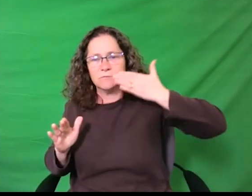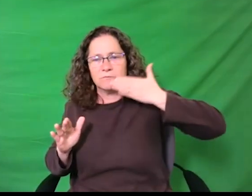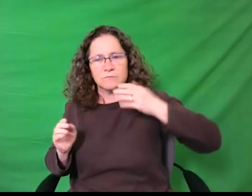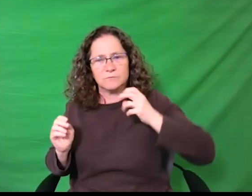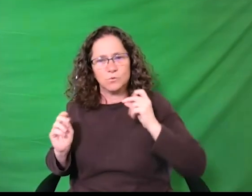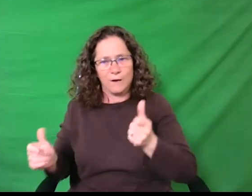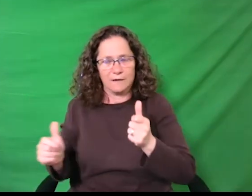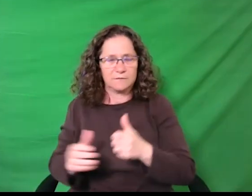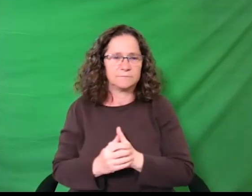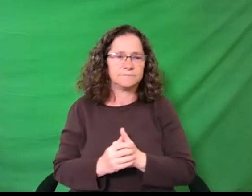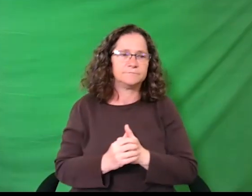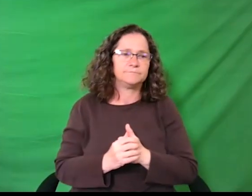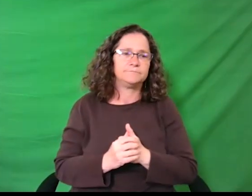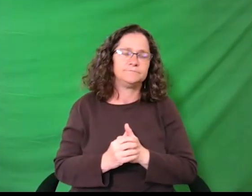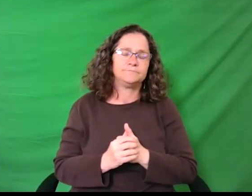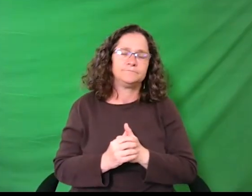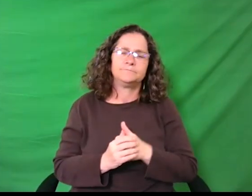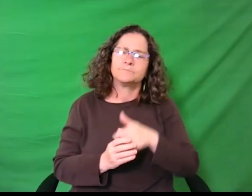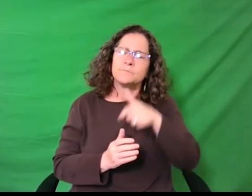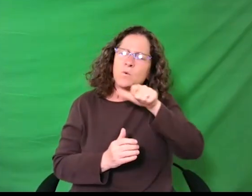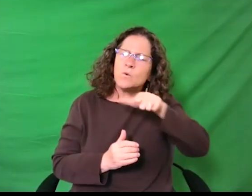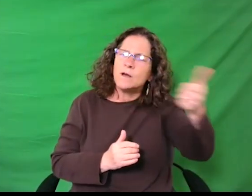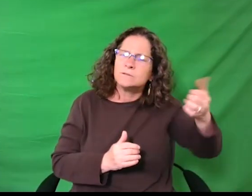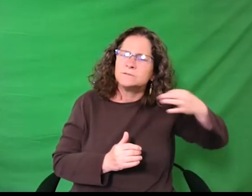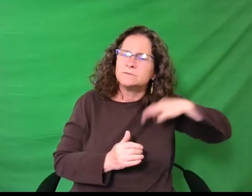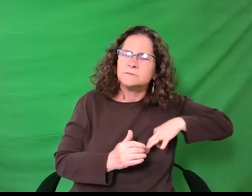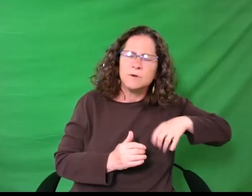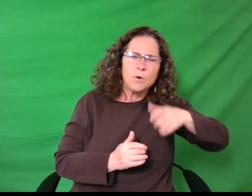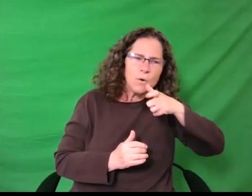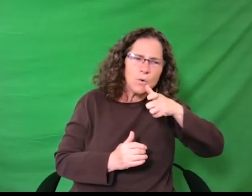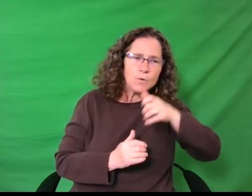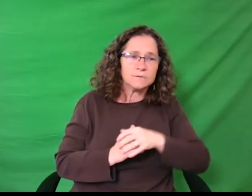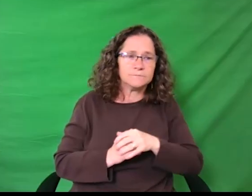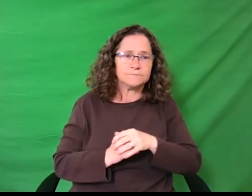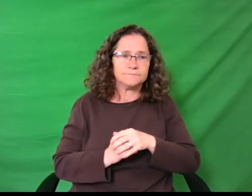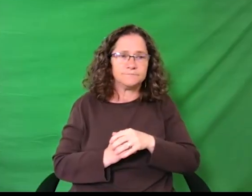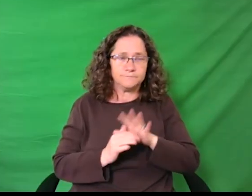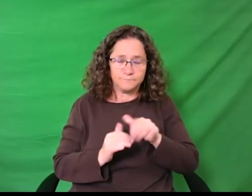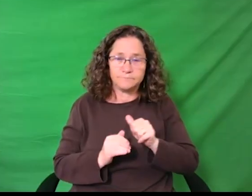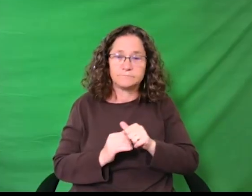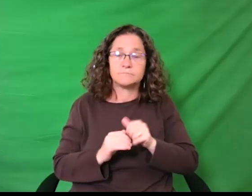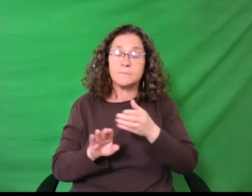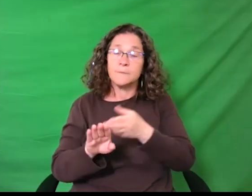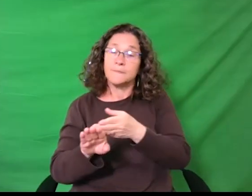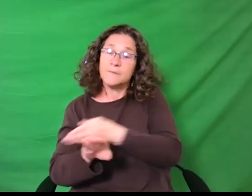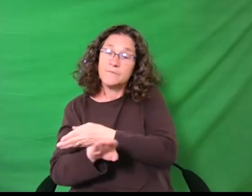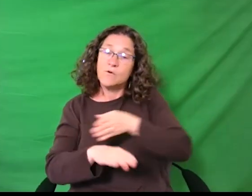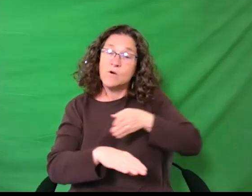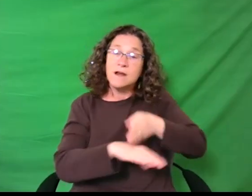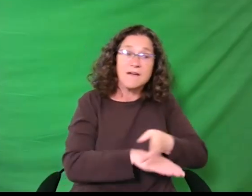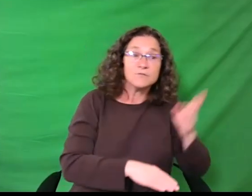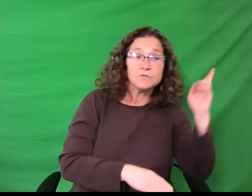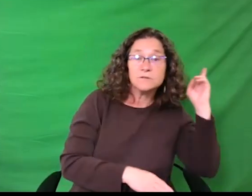So who else can benefit from cued speech? Pre and postimplantation and amplification